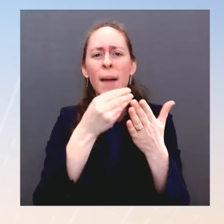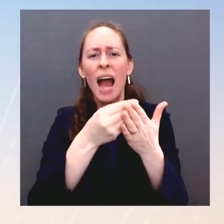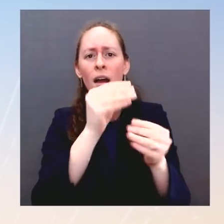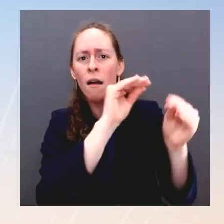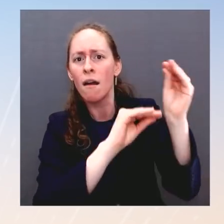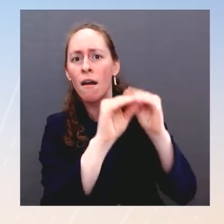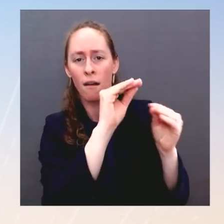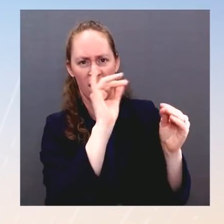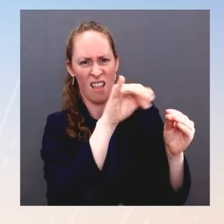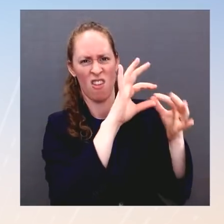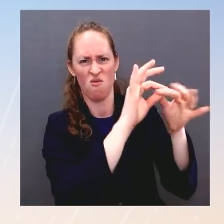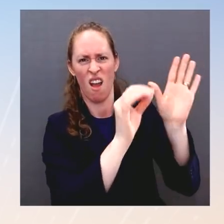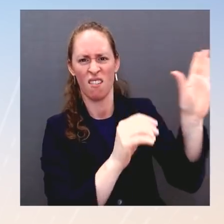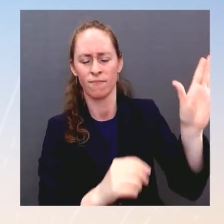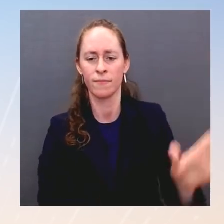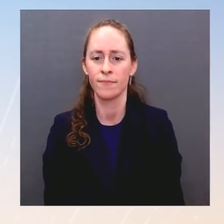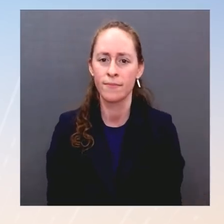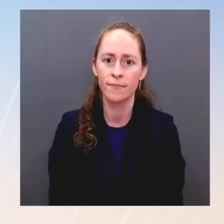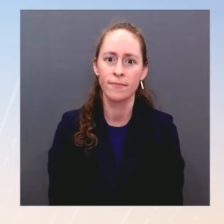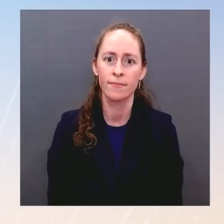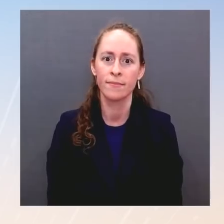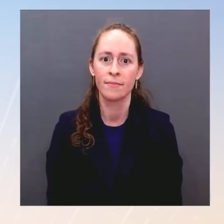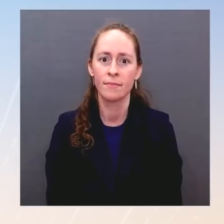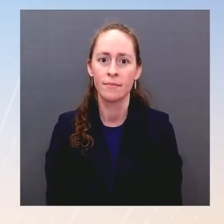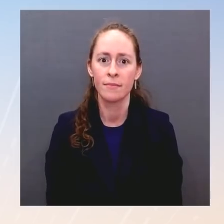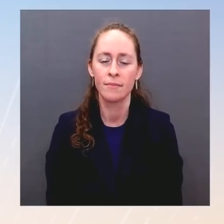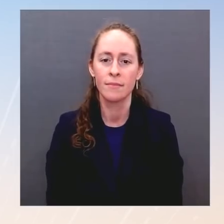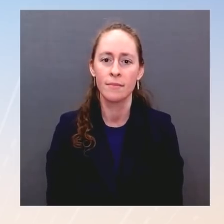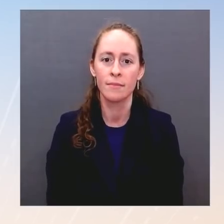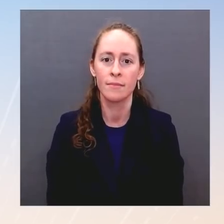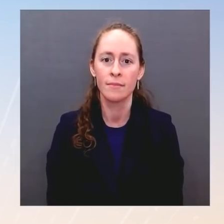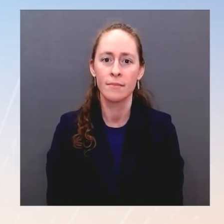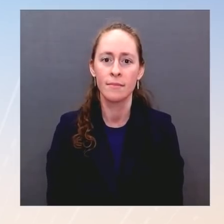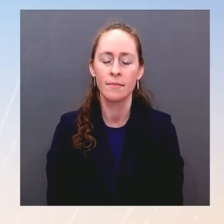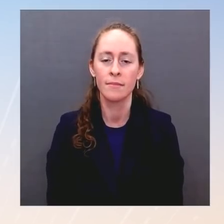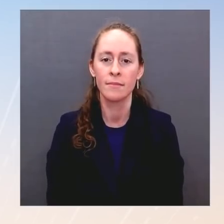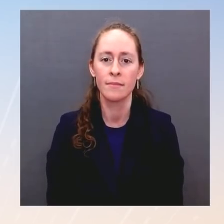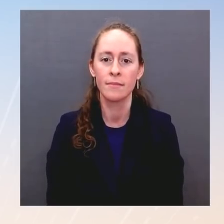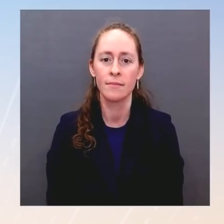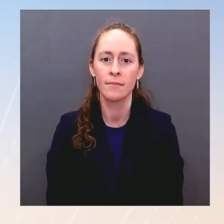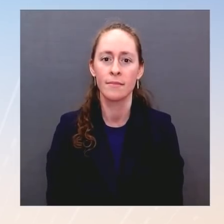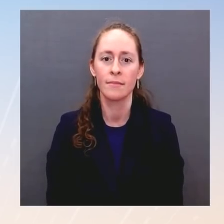could get around that over the course of time, but it certainly remains an option on the table. In terms of the timeline,